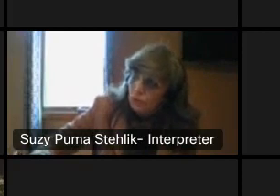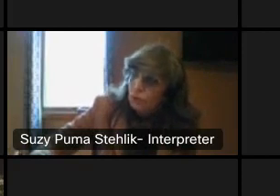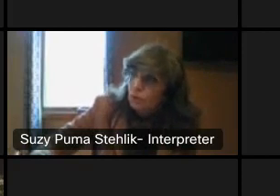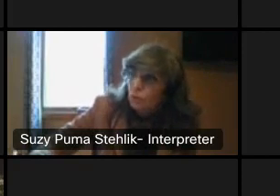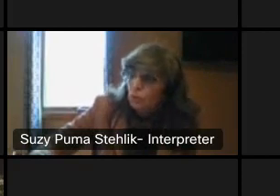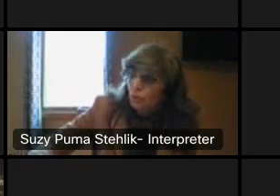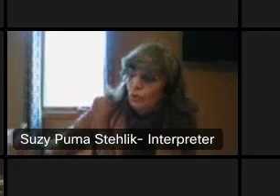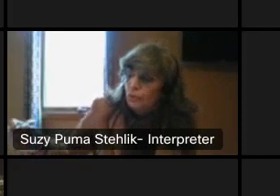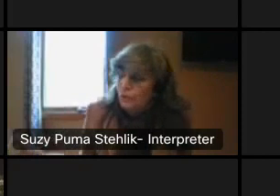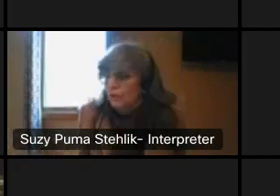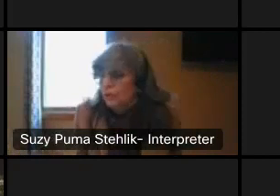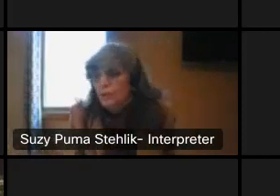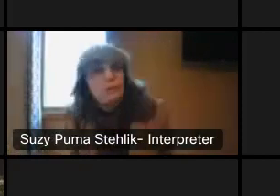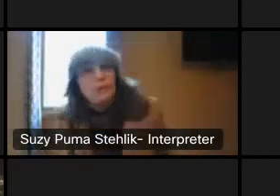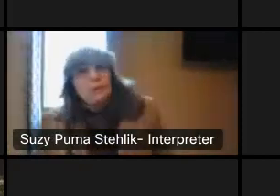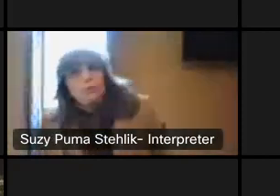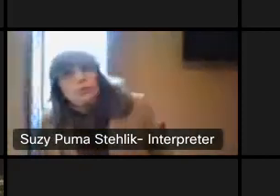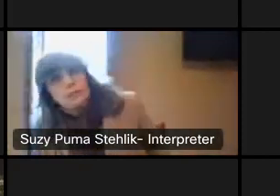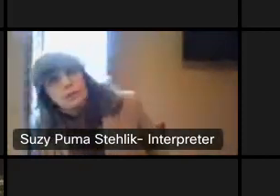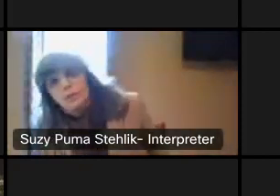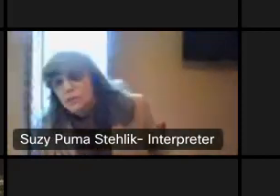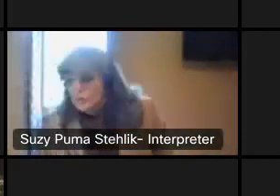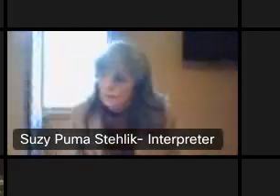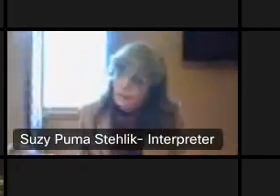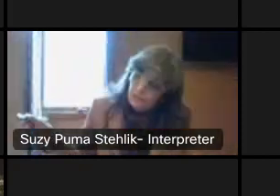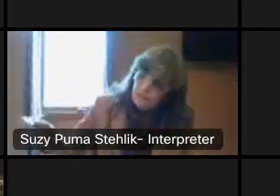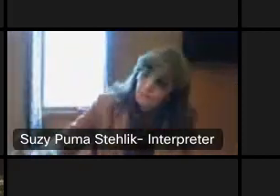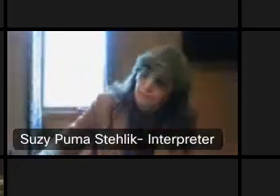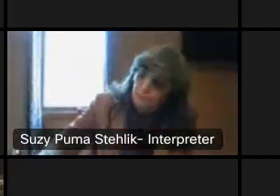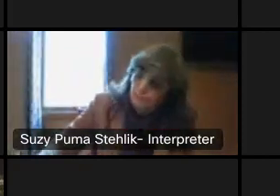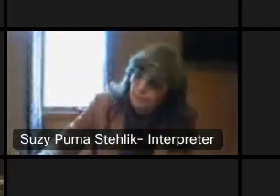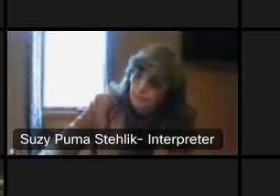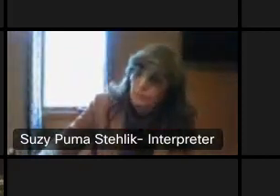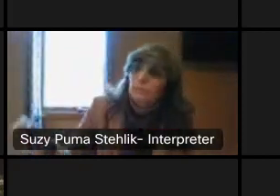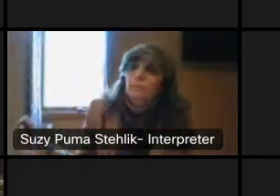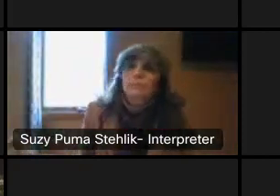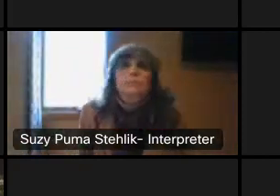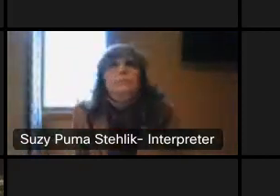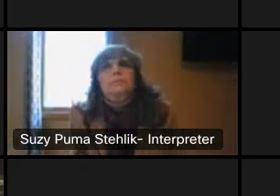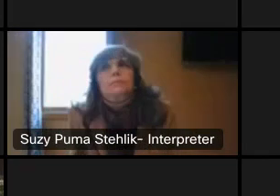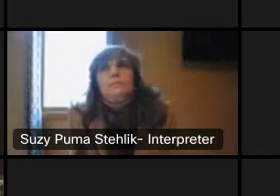Oh, so I don't see the hardship.